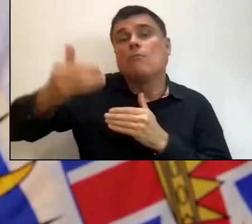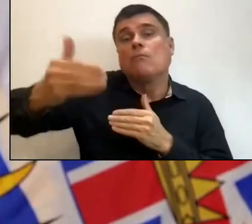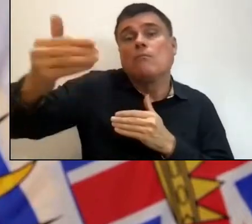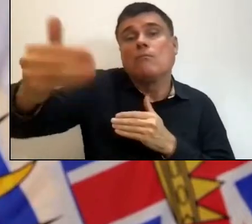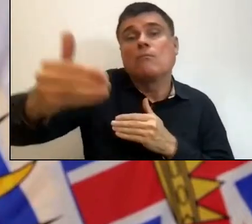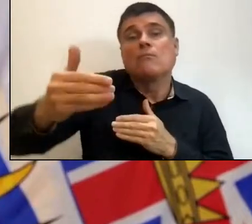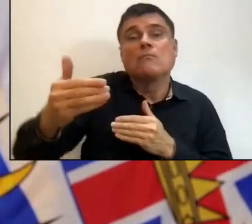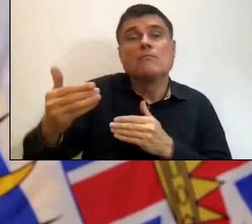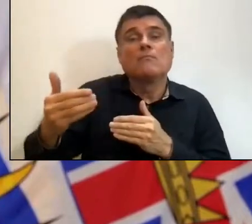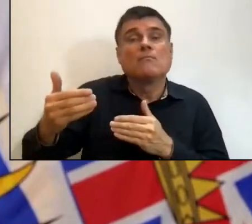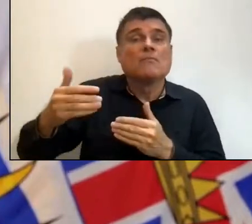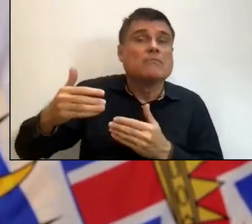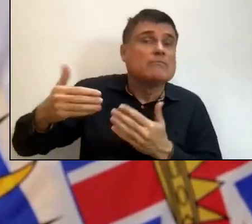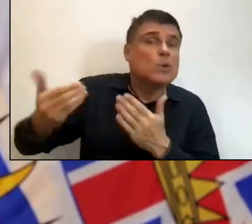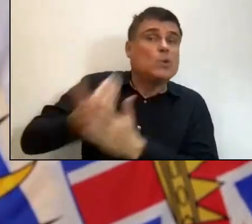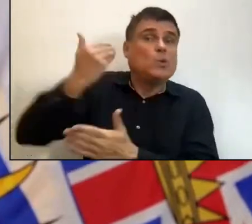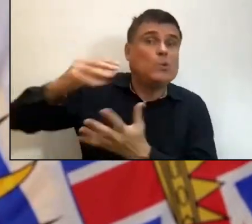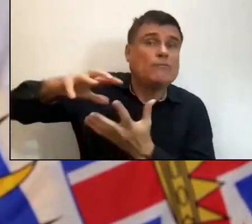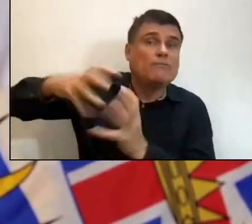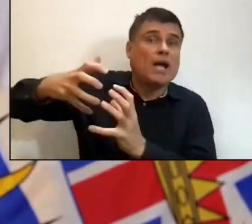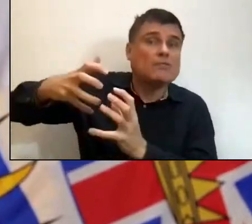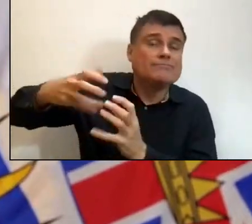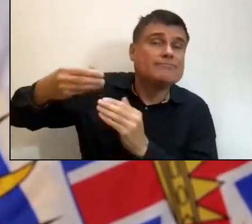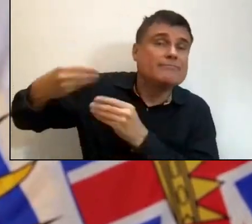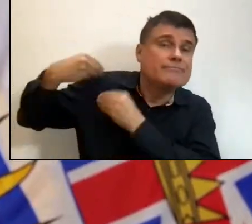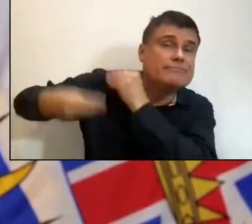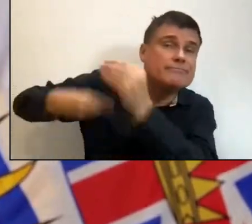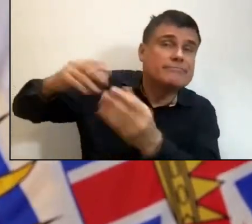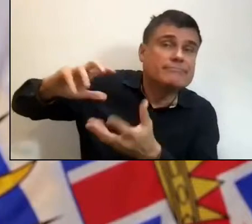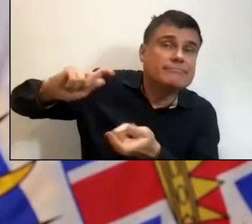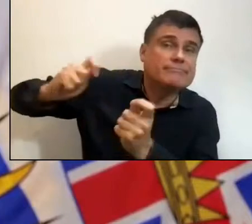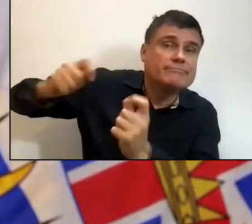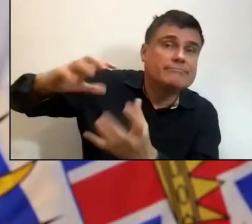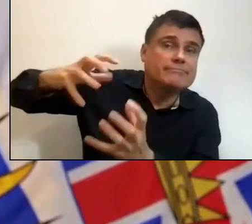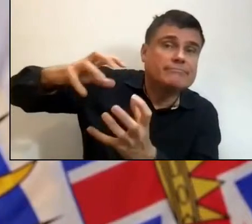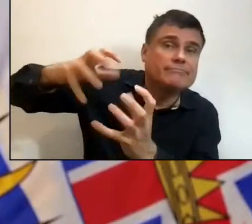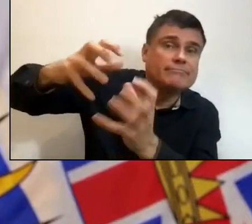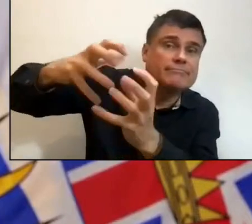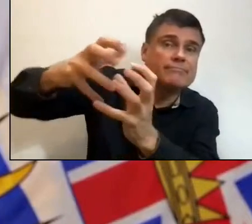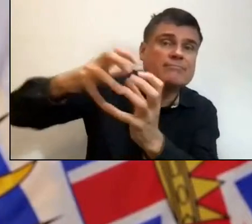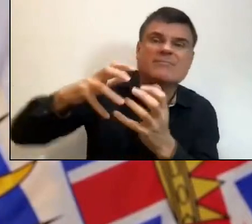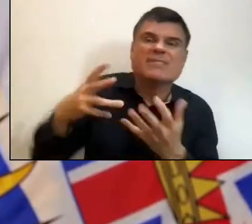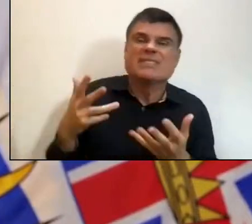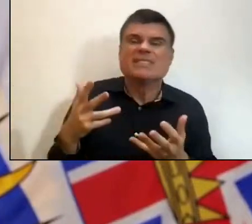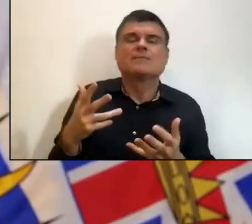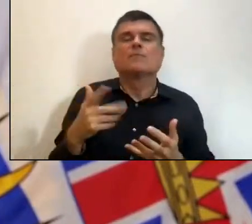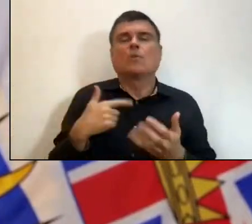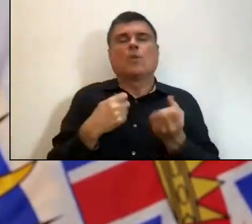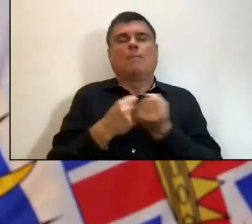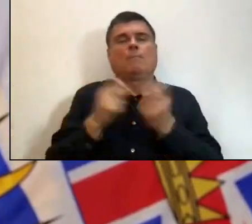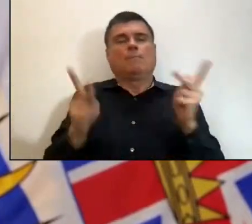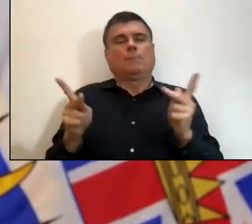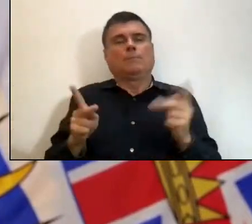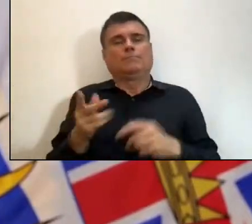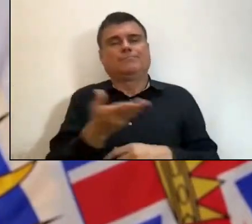severe illness and that is what we are working through right now. We've got hundreds of thousands of people protected.